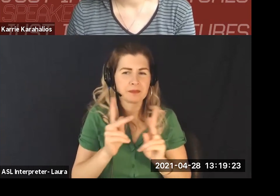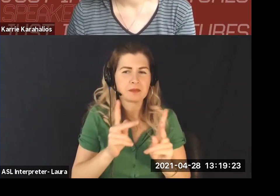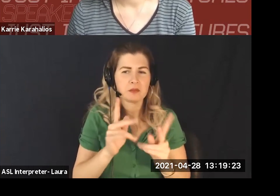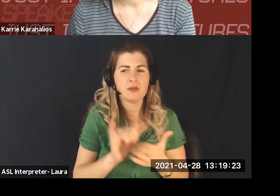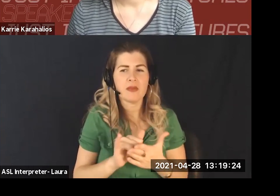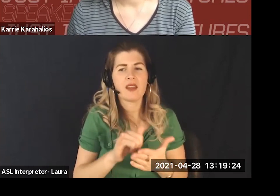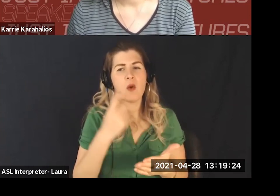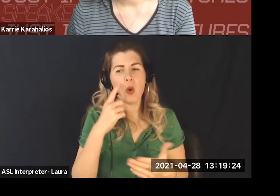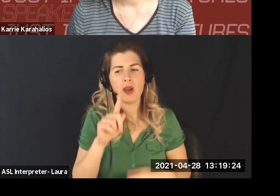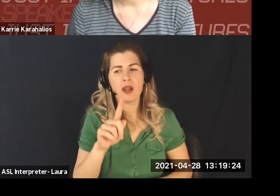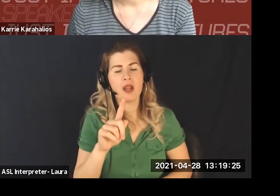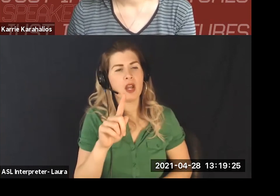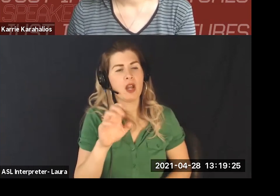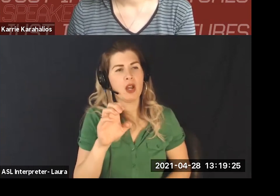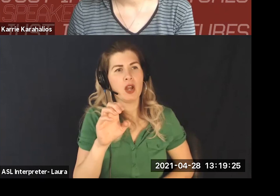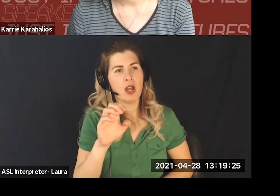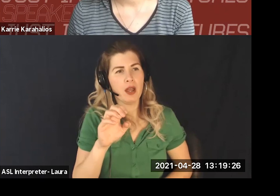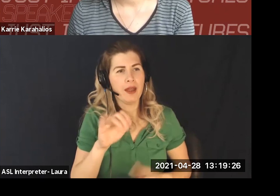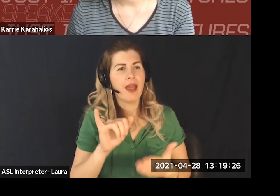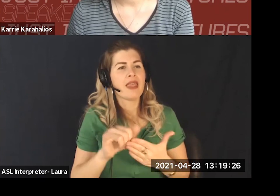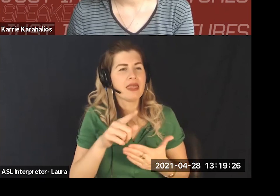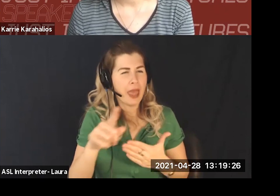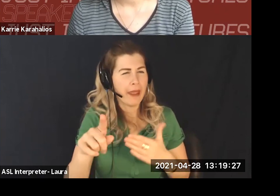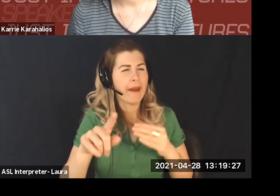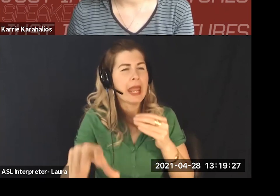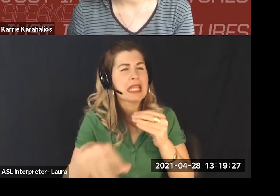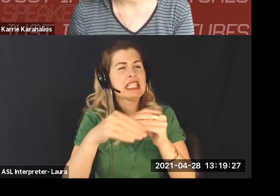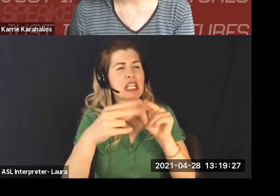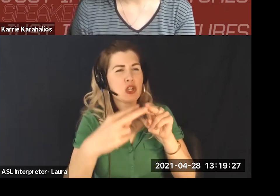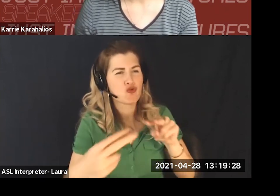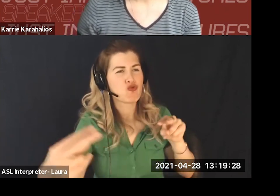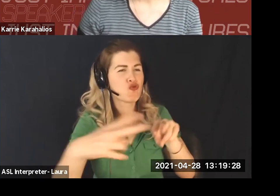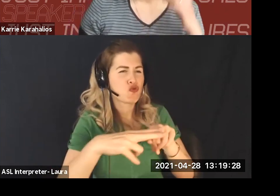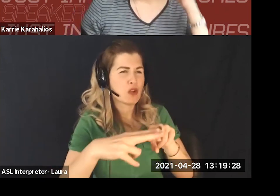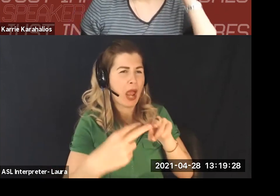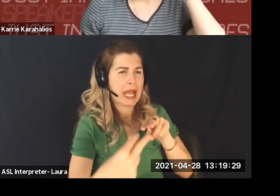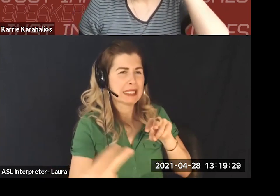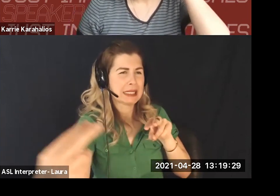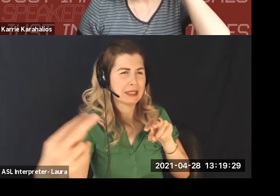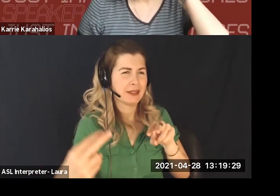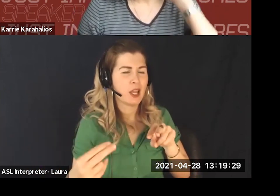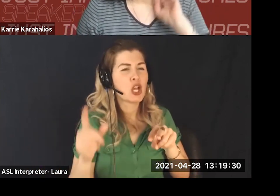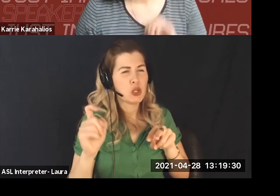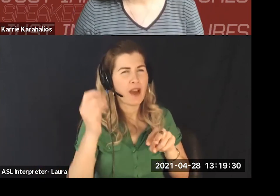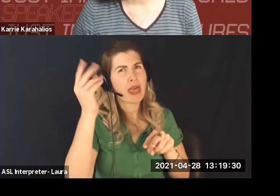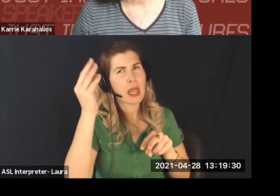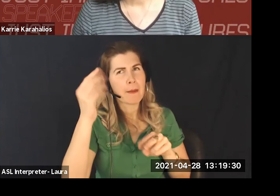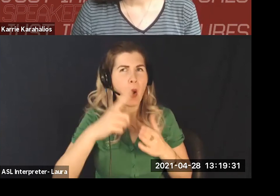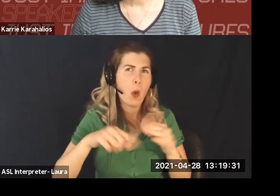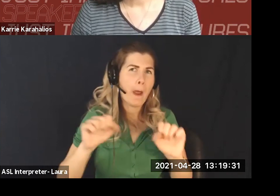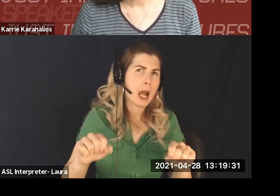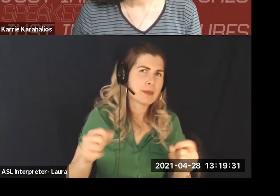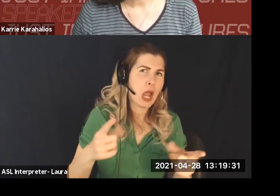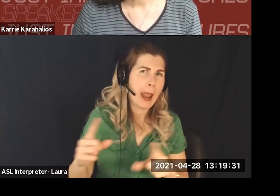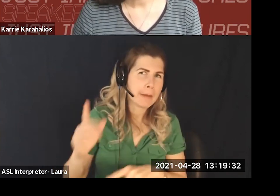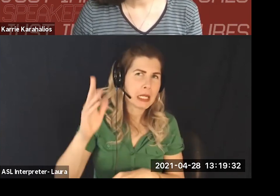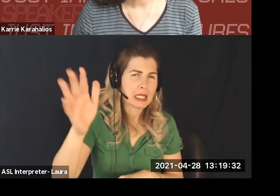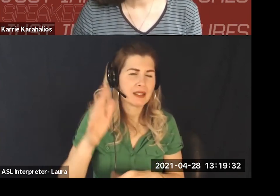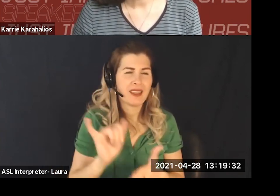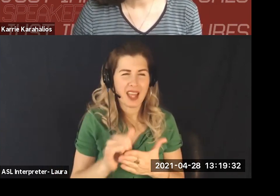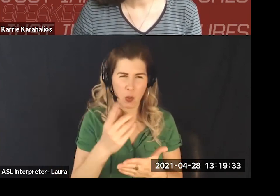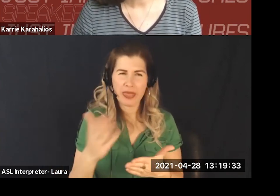about when we talk about surveillance capitalism, or criminalization through surveillance it's like you're extending the train tracks for that. And you have to contend with like the latency and possible futures.